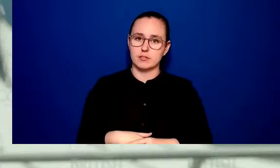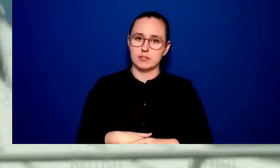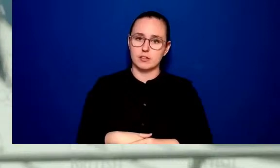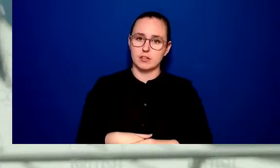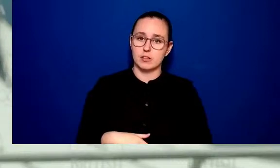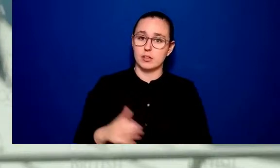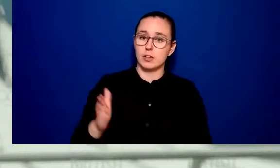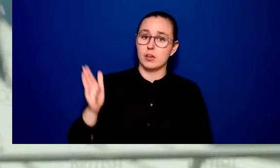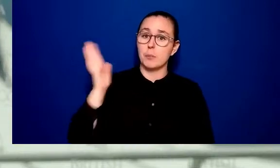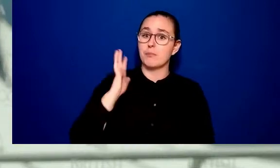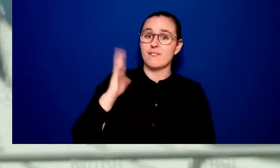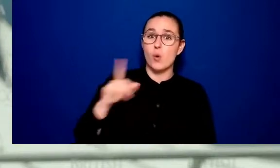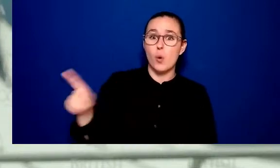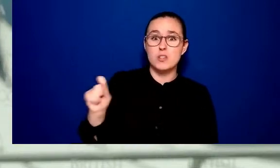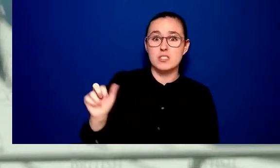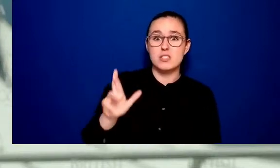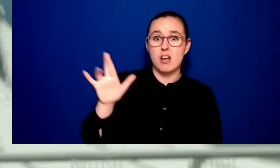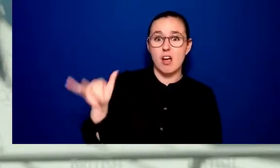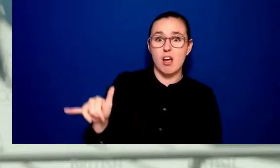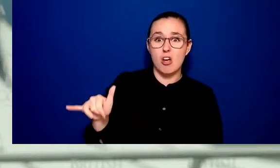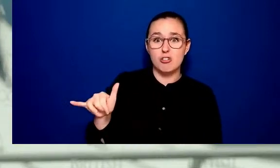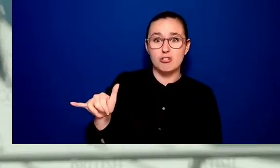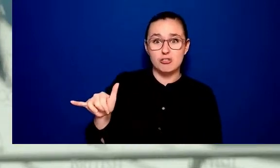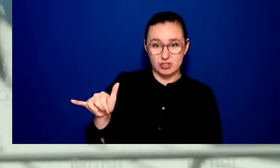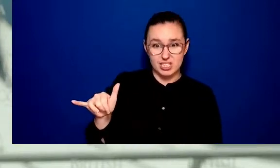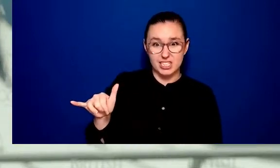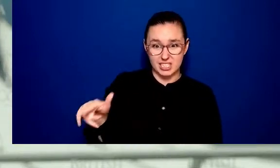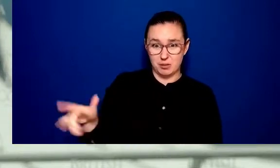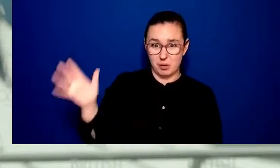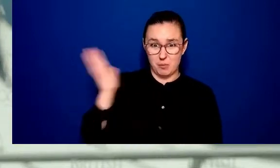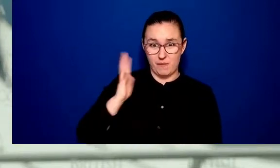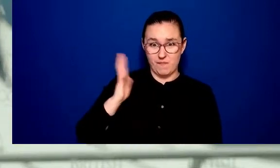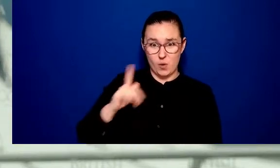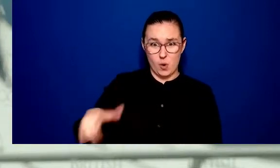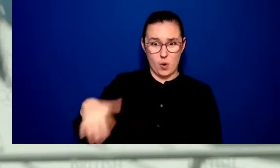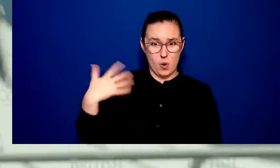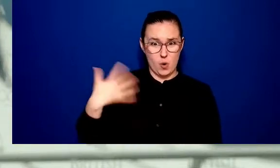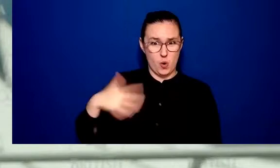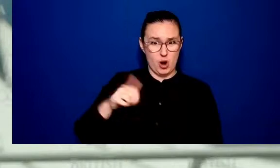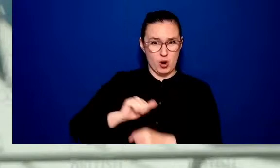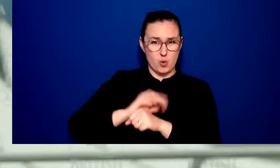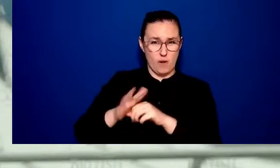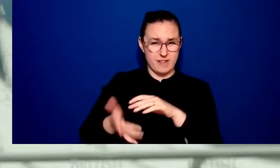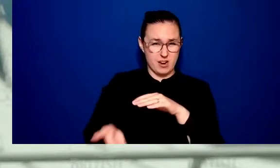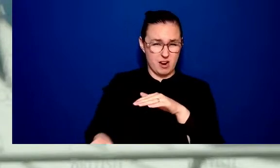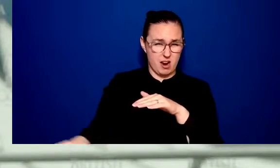where we are seeing good protection that this virus just